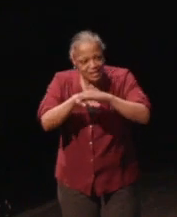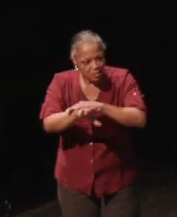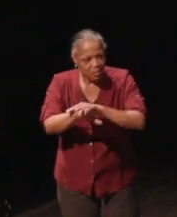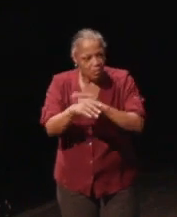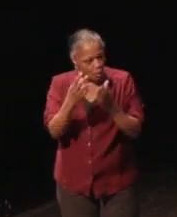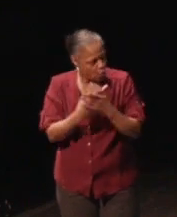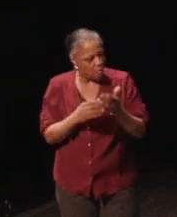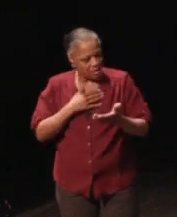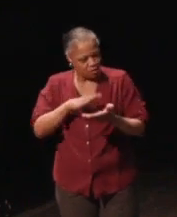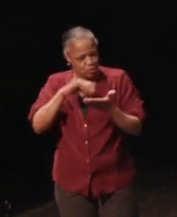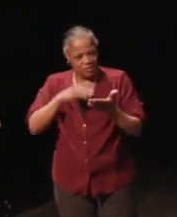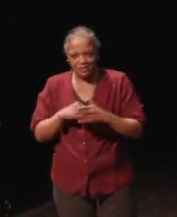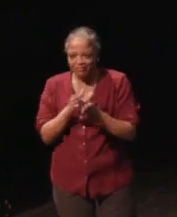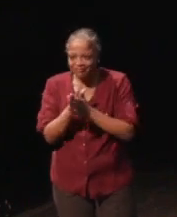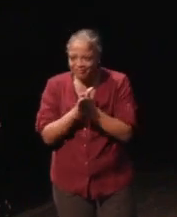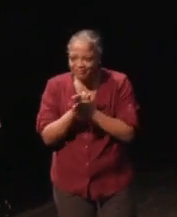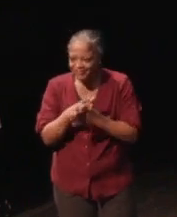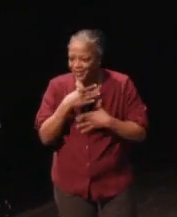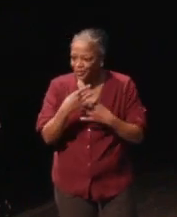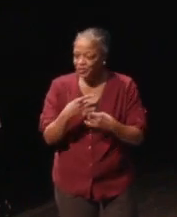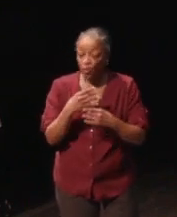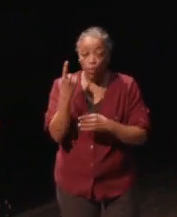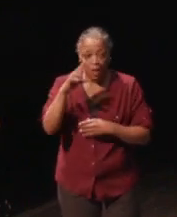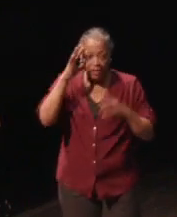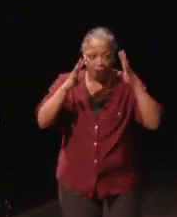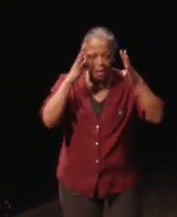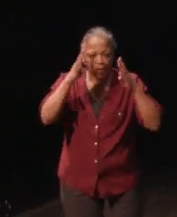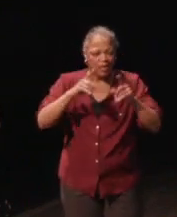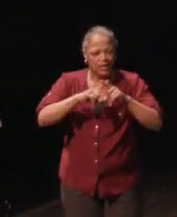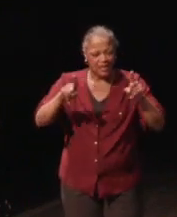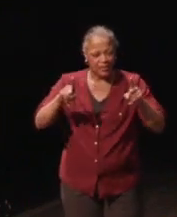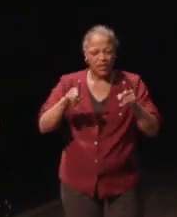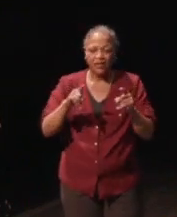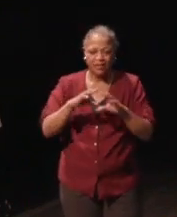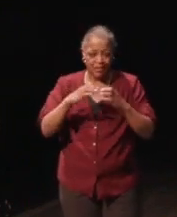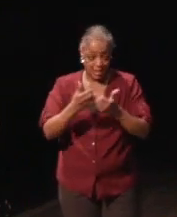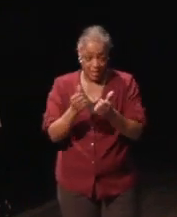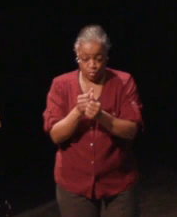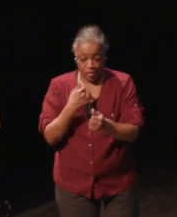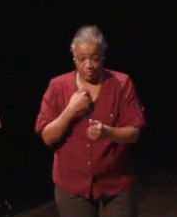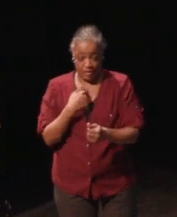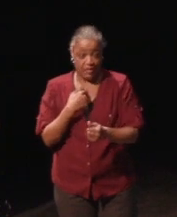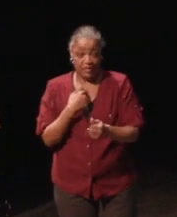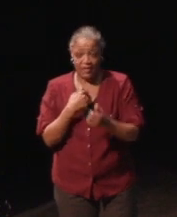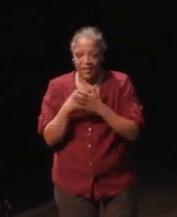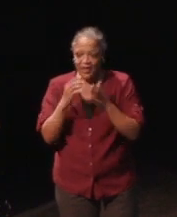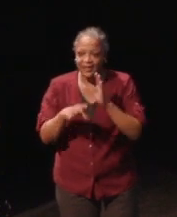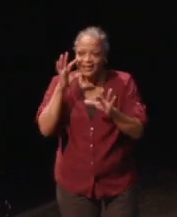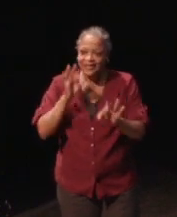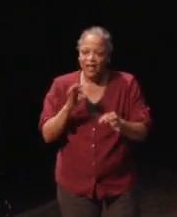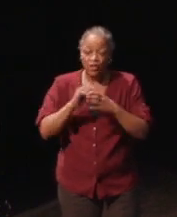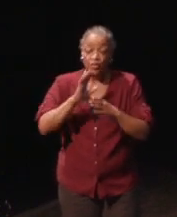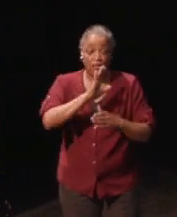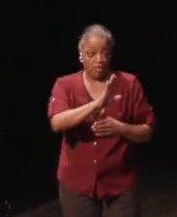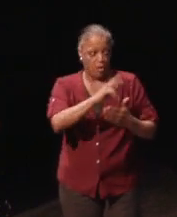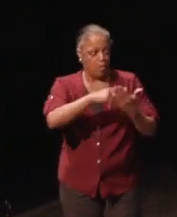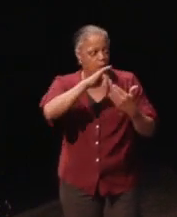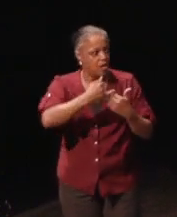one of them had come up with just different course with me, had chosen to do his project,